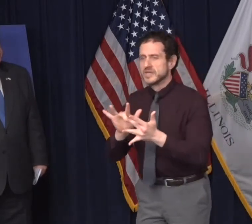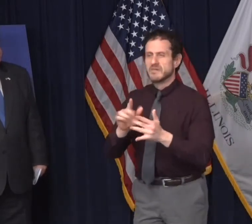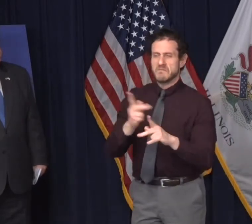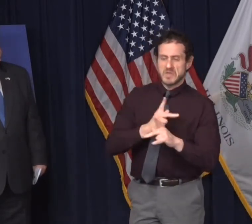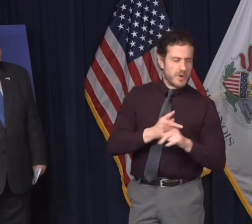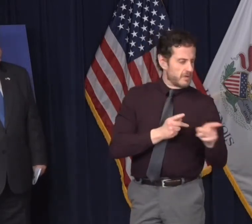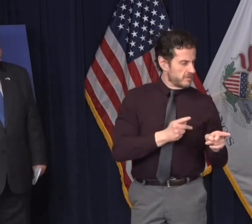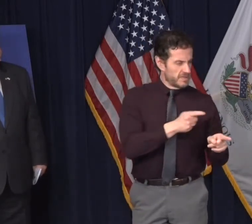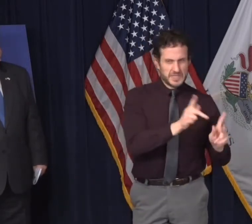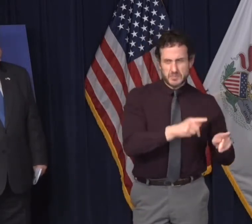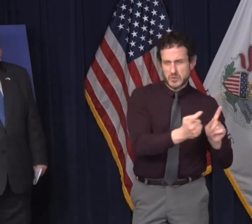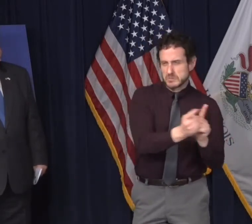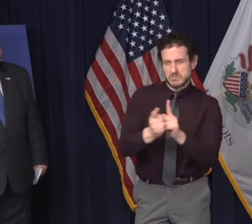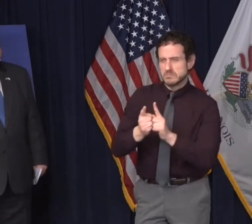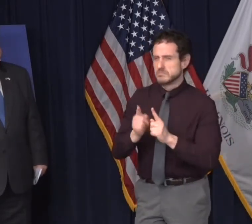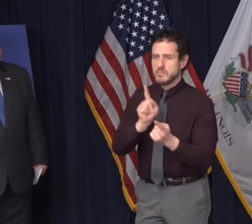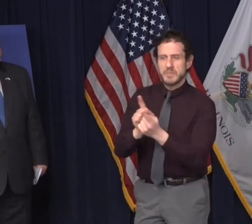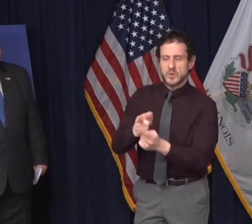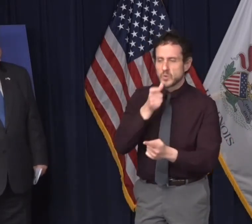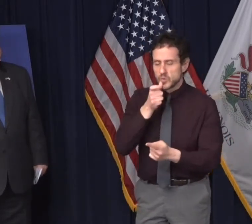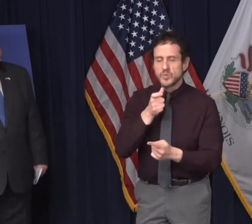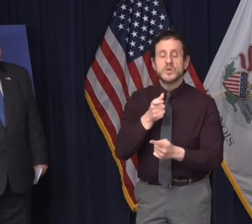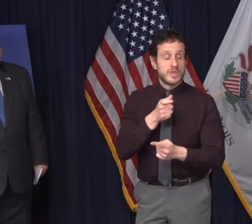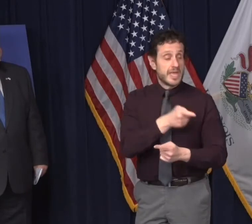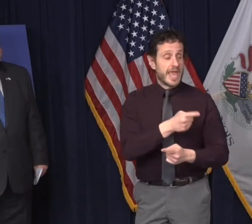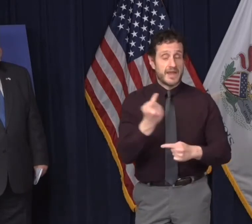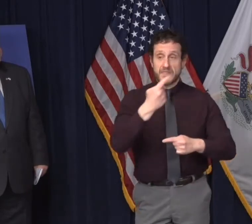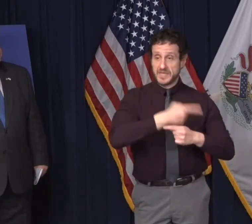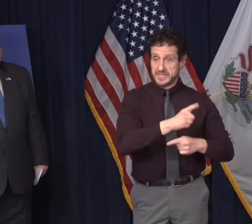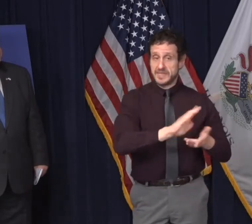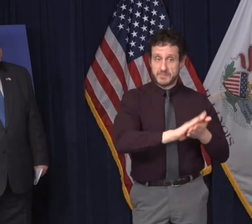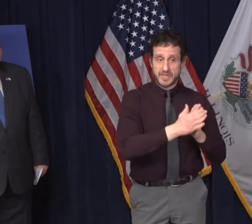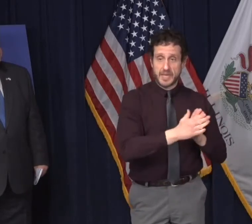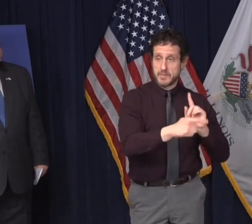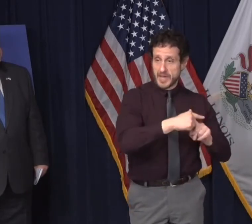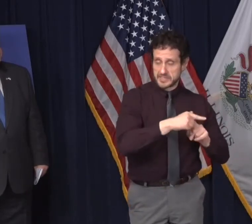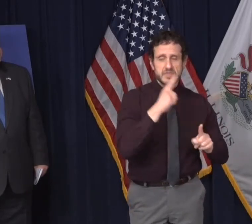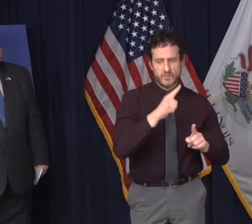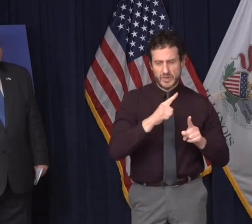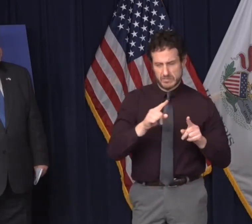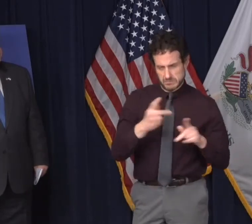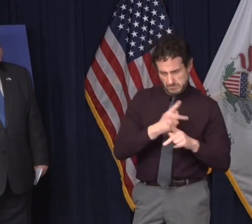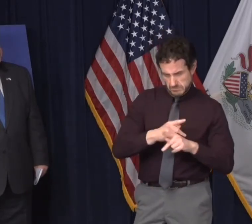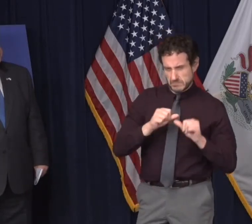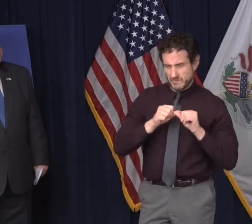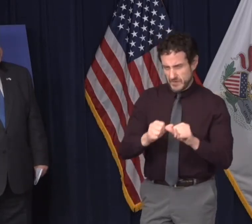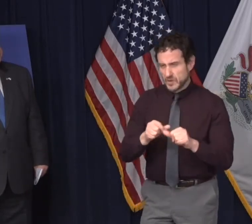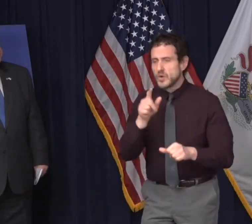THE CASE WAS INTERVIEWED TO DETERMINE MOVEMENTS AND ALL CONTACTS IDENTIFIED FROM THE DATE OF ONSET AND FOLLOWED EIGHT